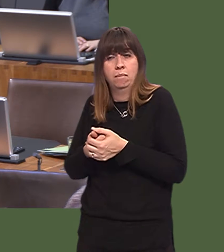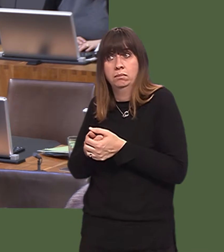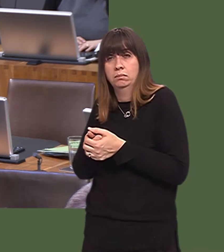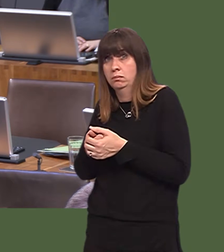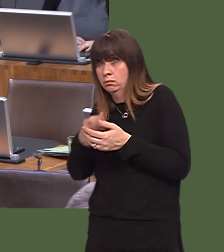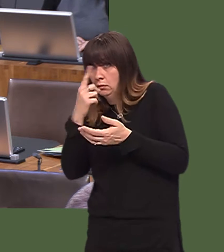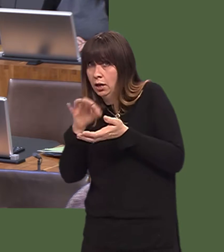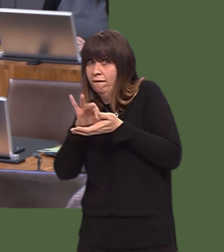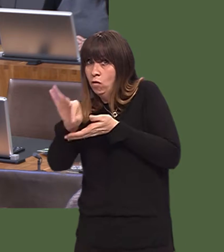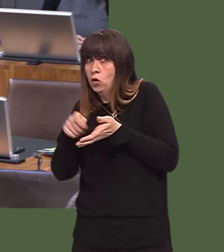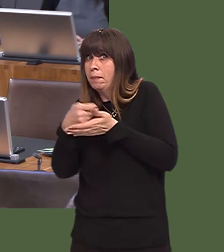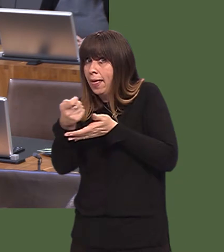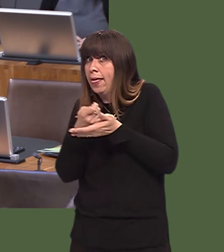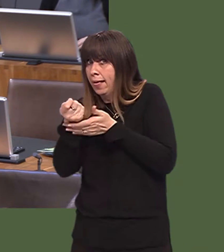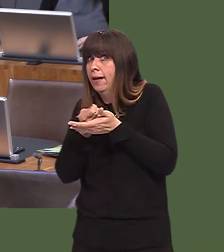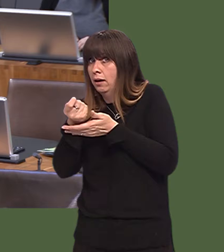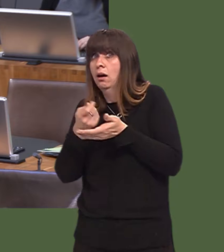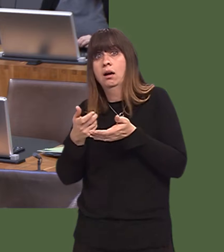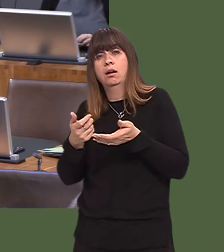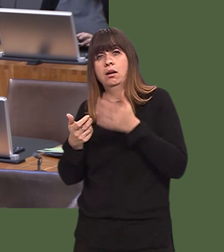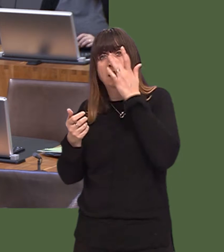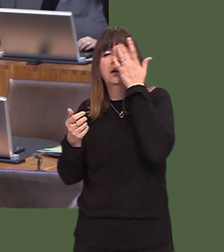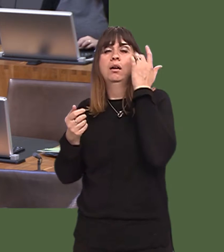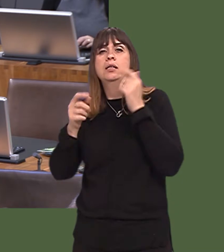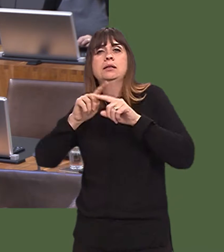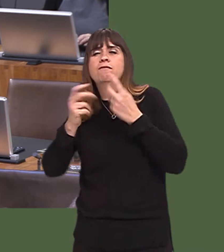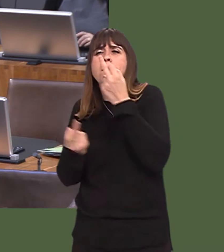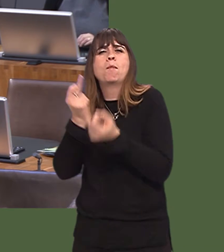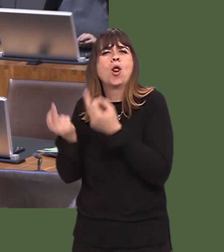ensure they can afford to heat their homes, to have heating systems and boiler systems